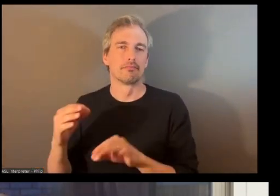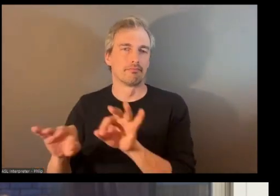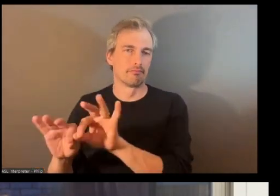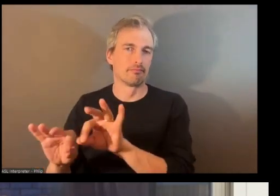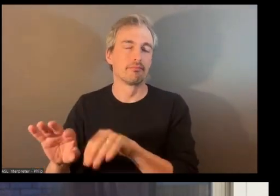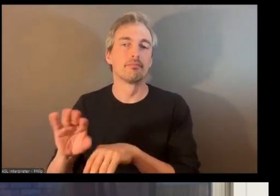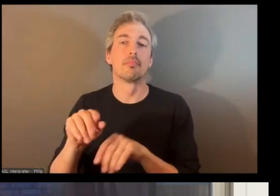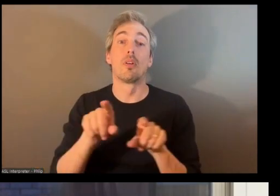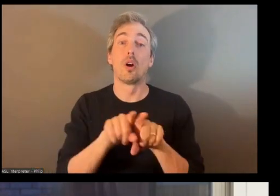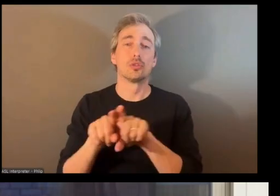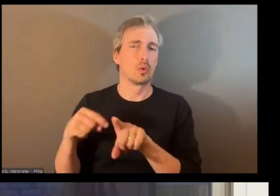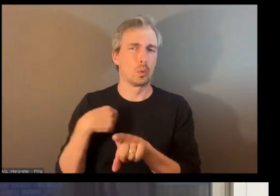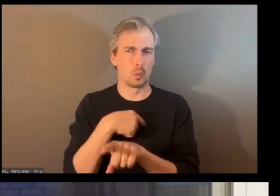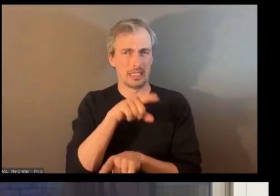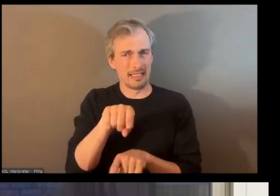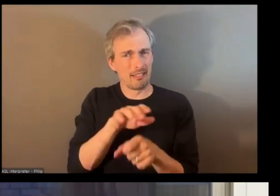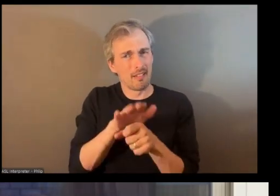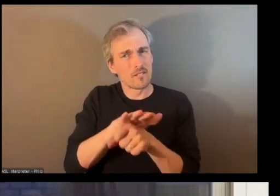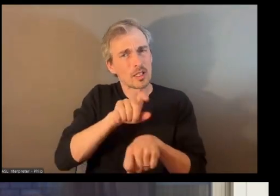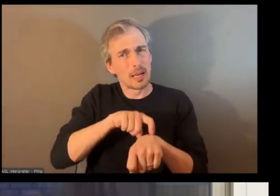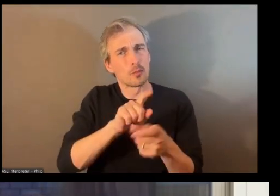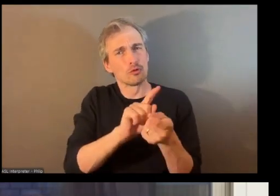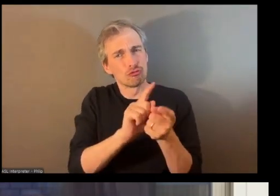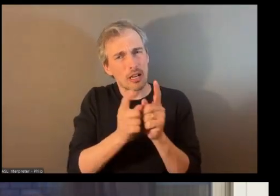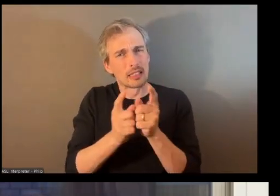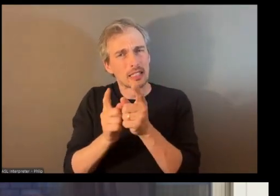You know... If something needs to be translated, if the user needs to